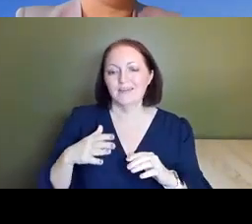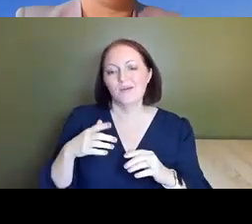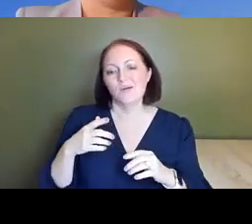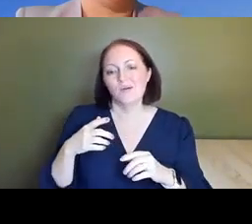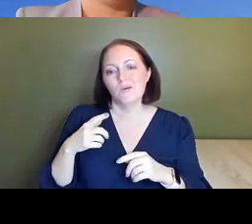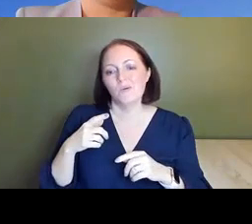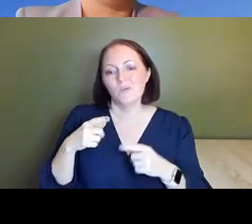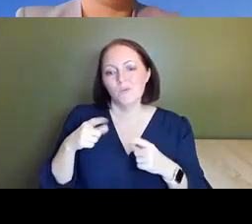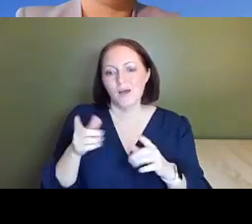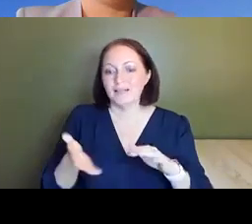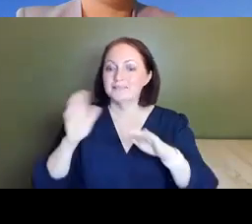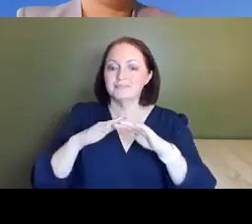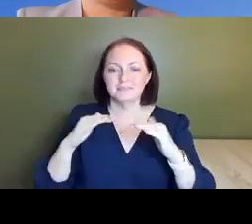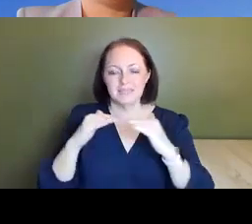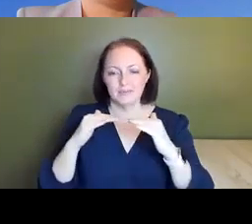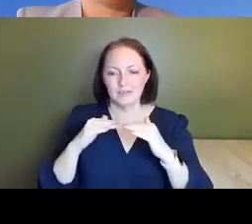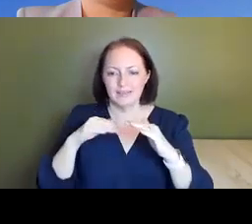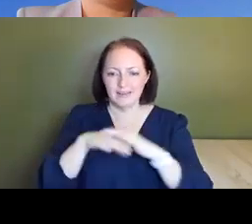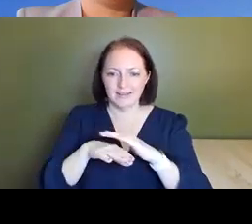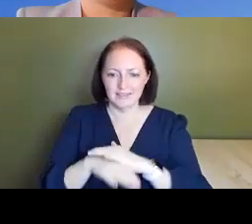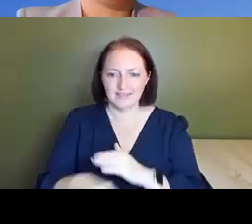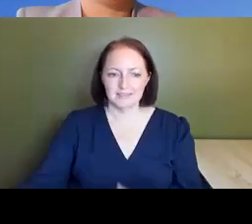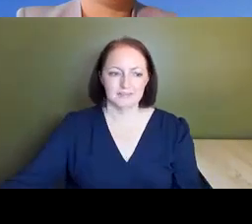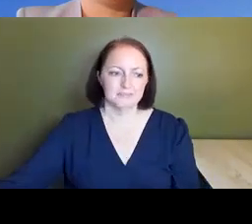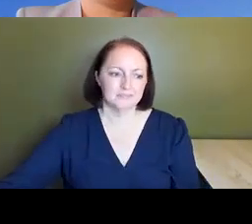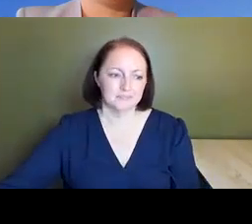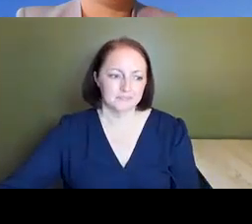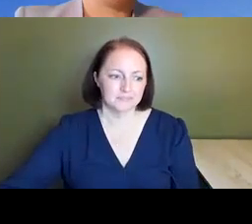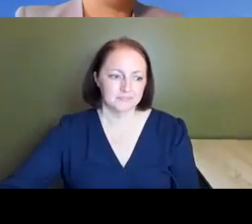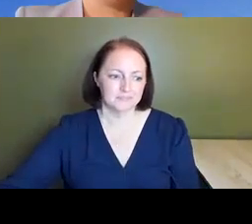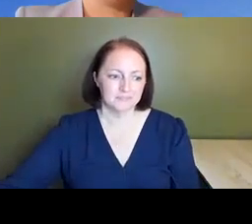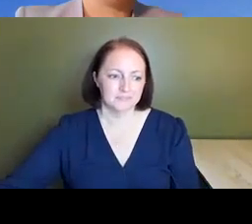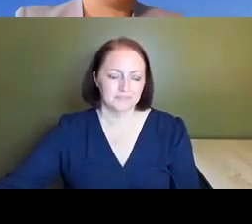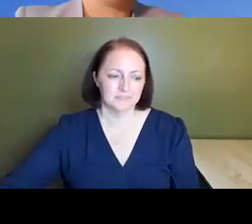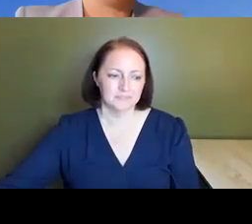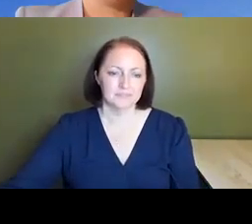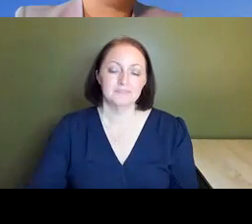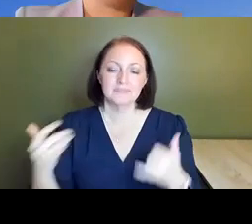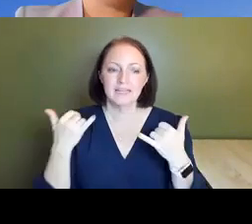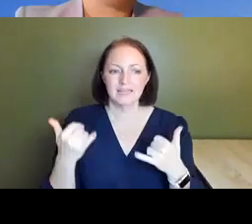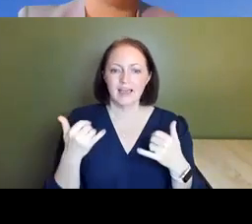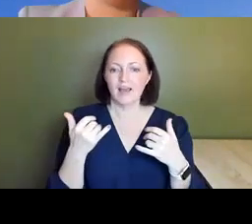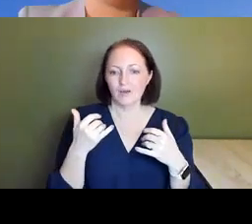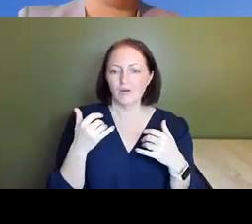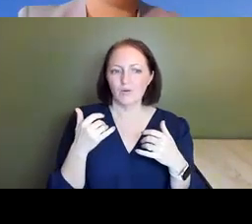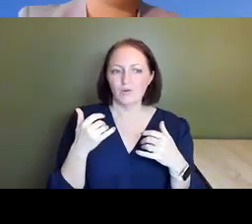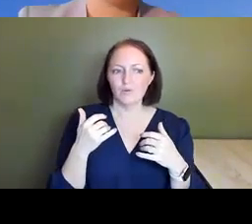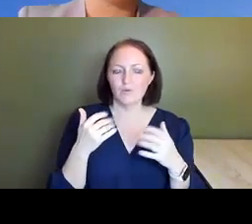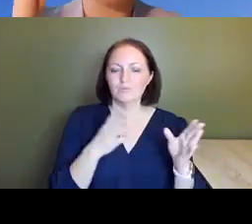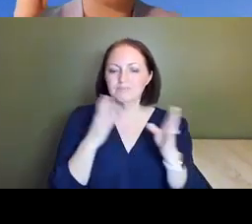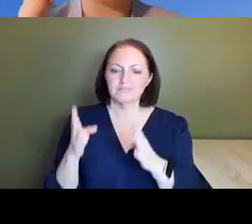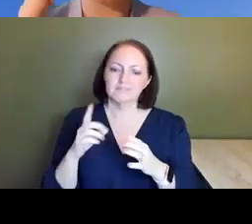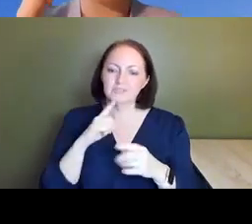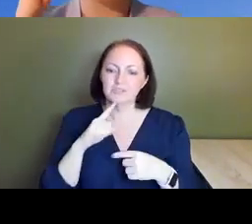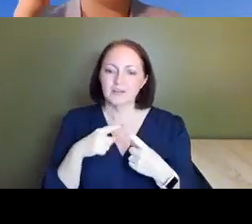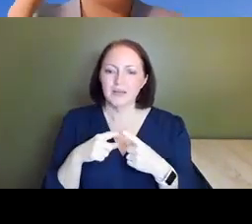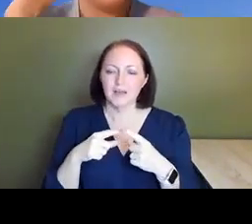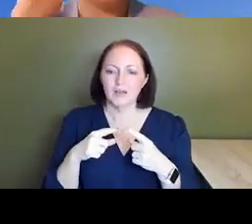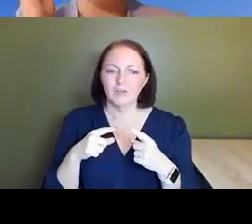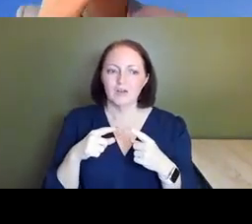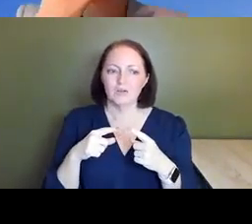equity and access. So I’m now going to we’ll now move over into some deep deeping diving